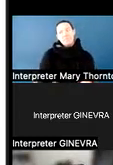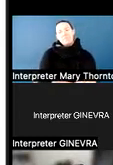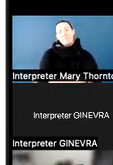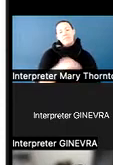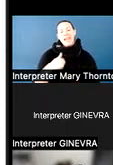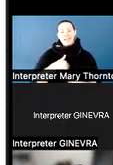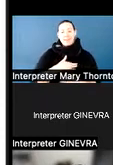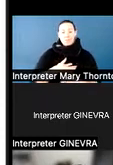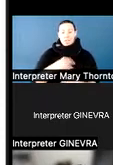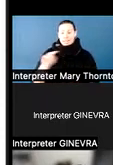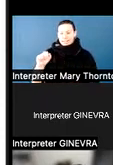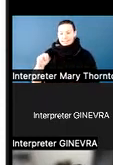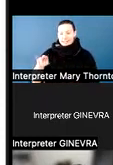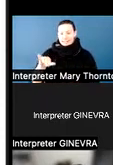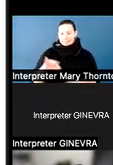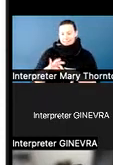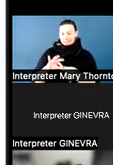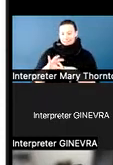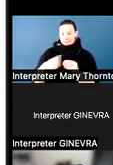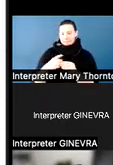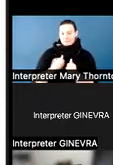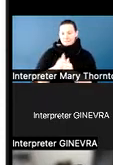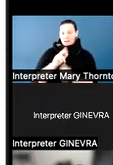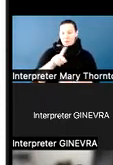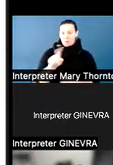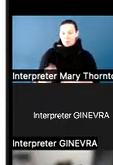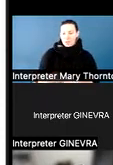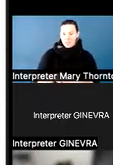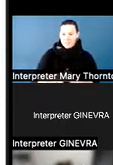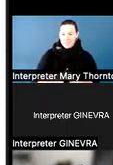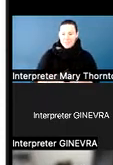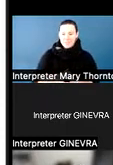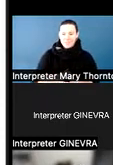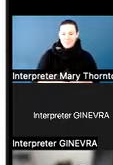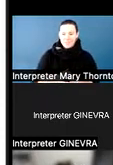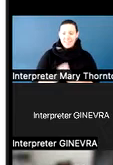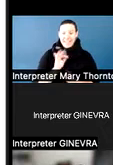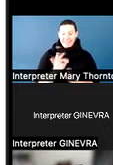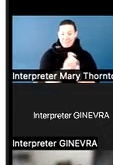that Nancy made about follow-up questions-- that if we ask a lot of follow-up questions,